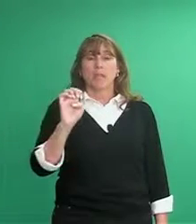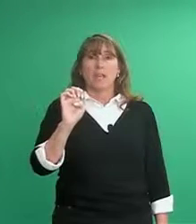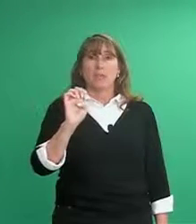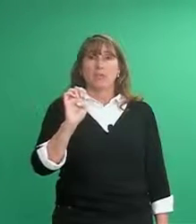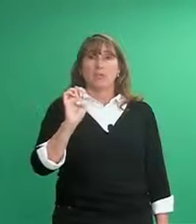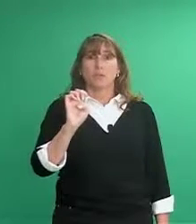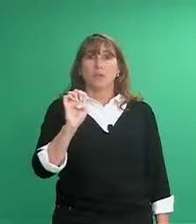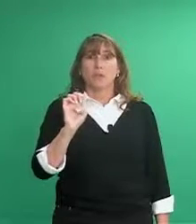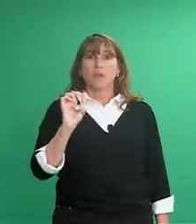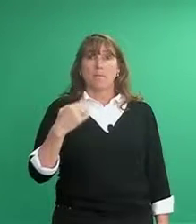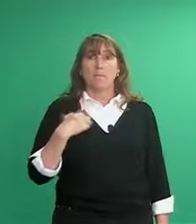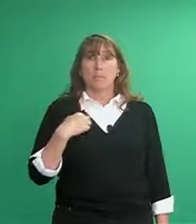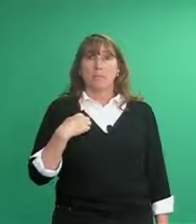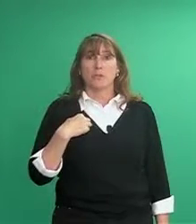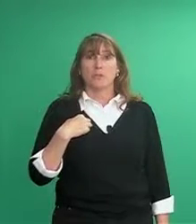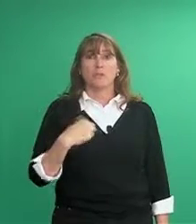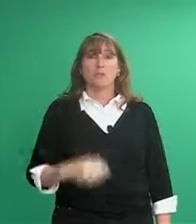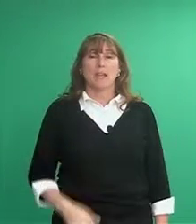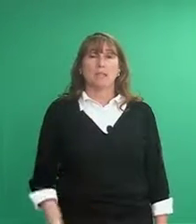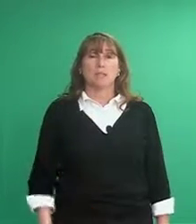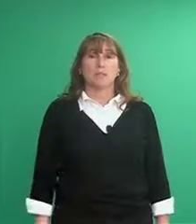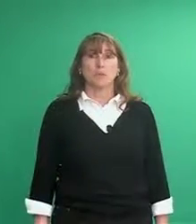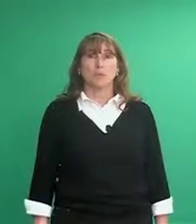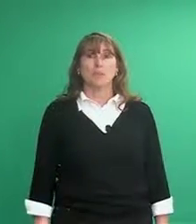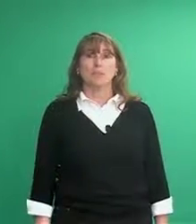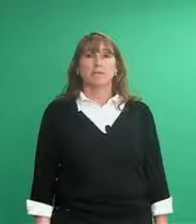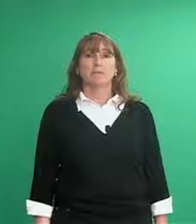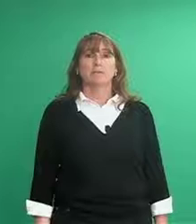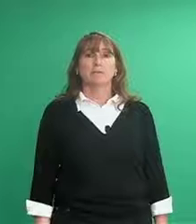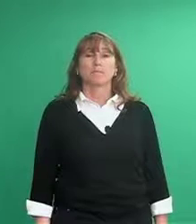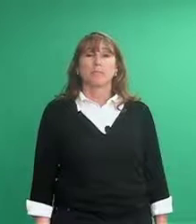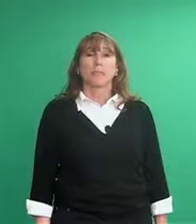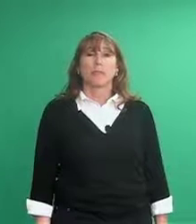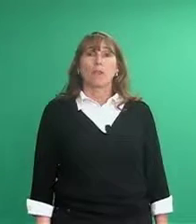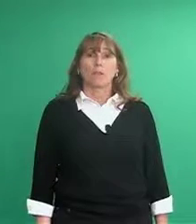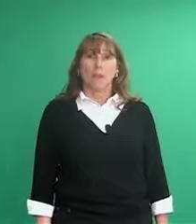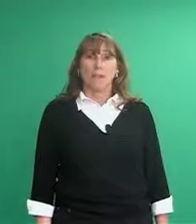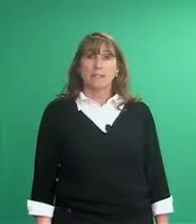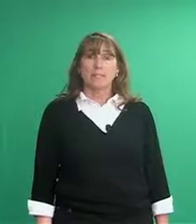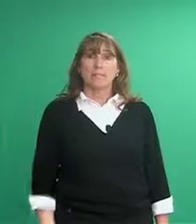and so you would do it from the person who signing's perspective west